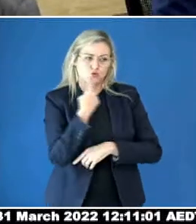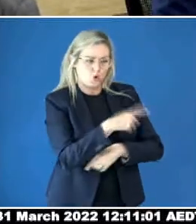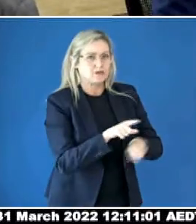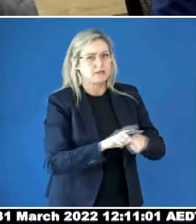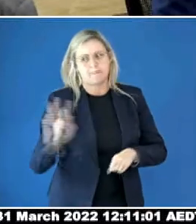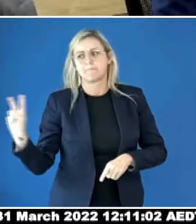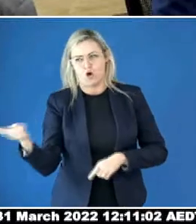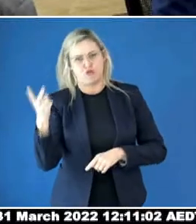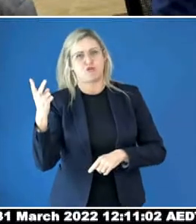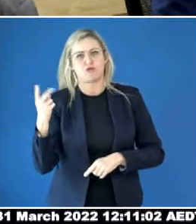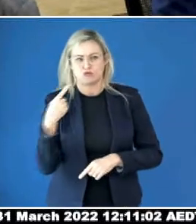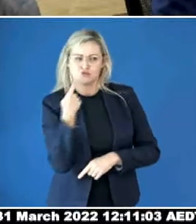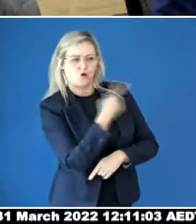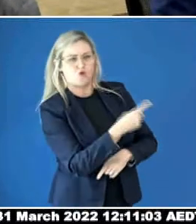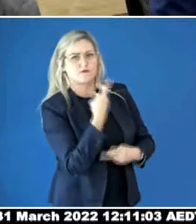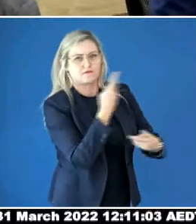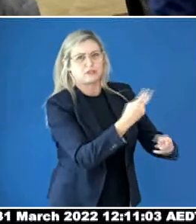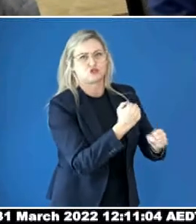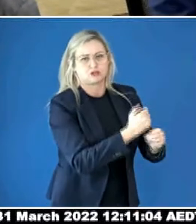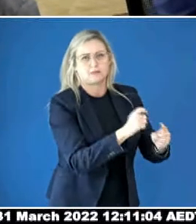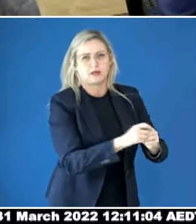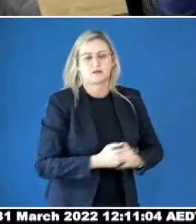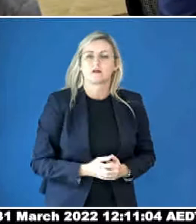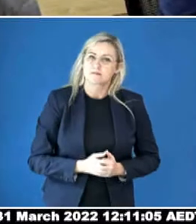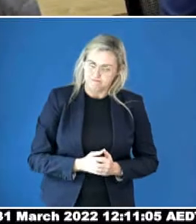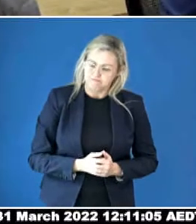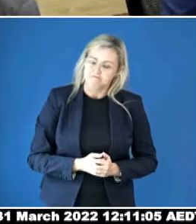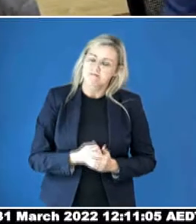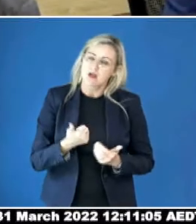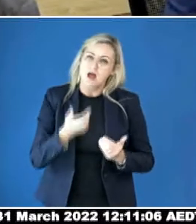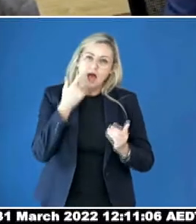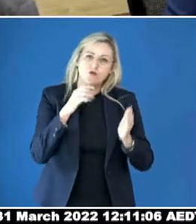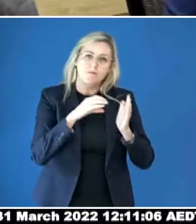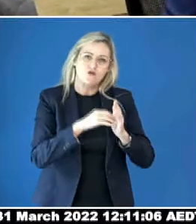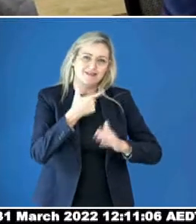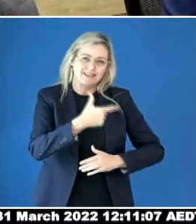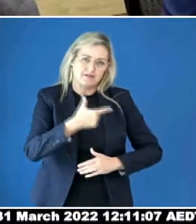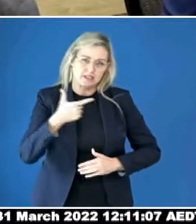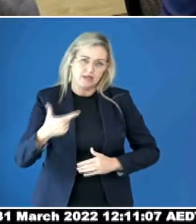So can I ask you to turn to paragraph 77 of your statement. Yes.